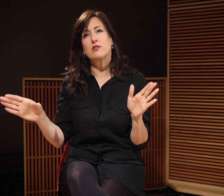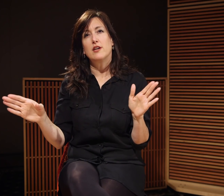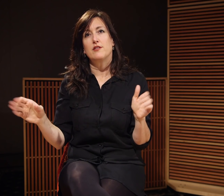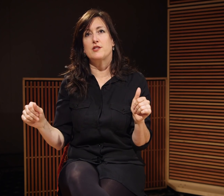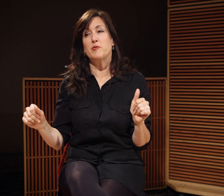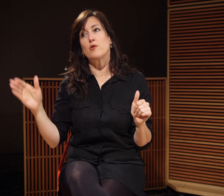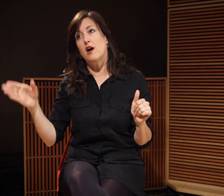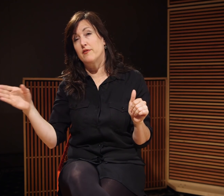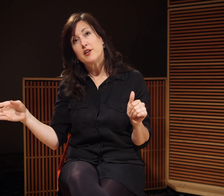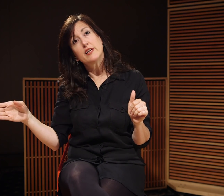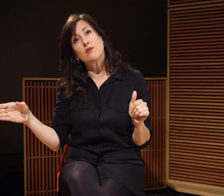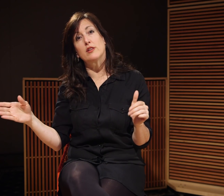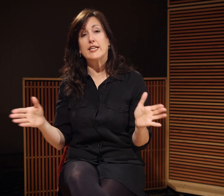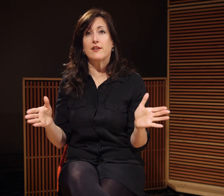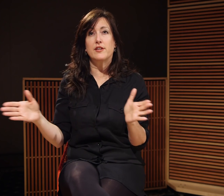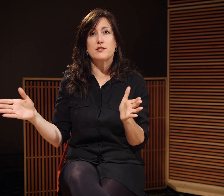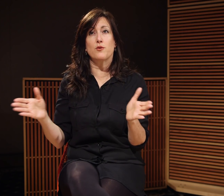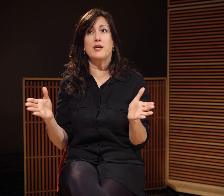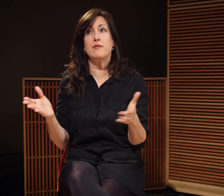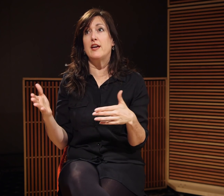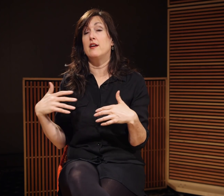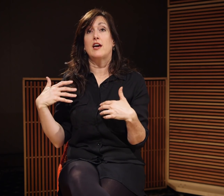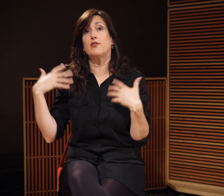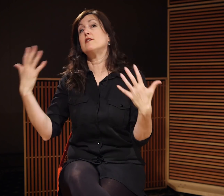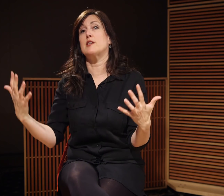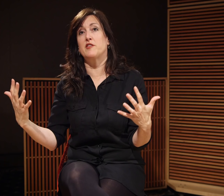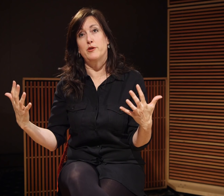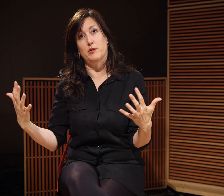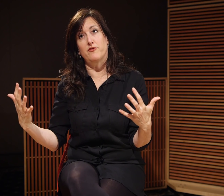There are some people who are hard of hearing or late-deafened, so they may have heard some of the music before.